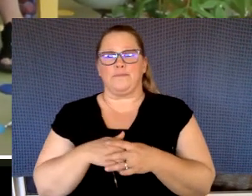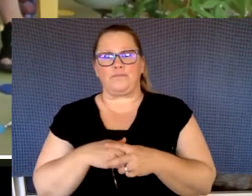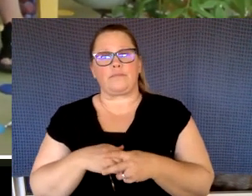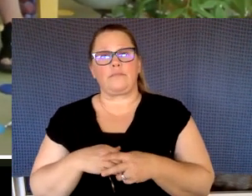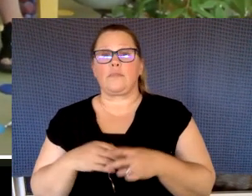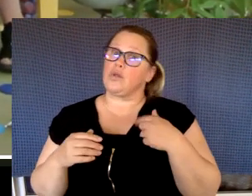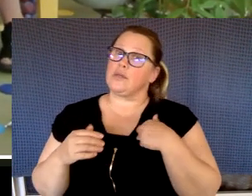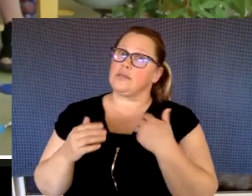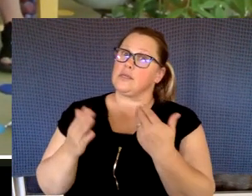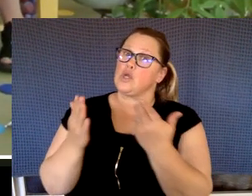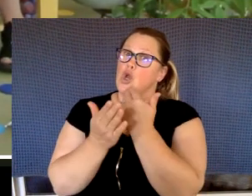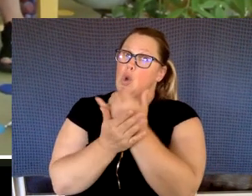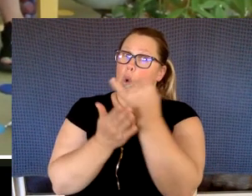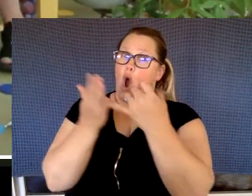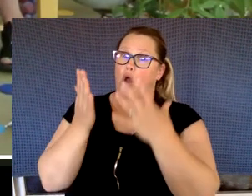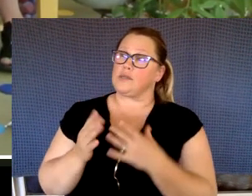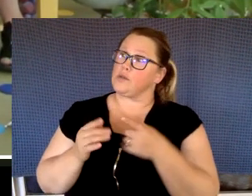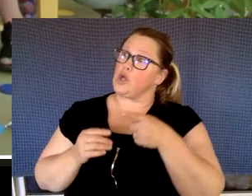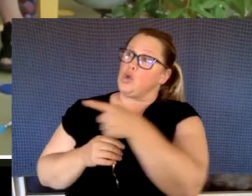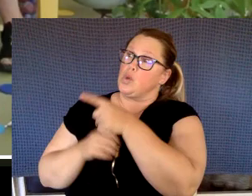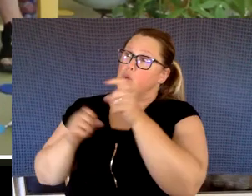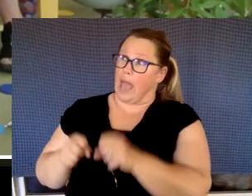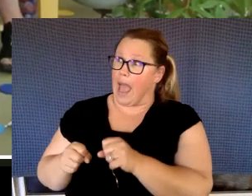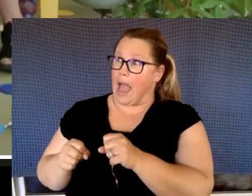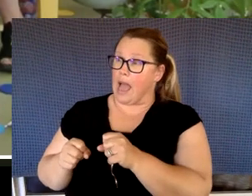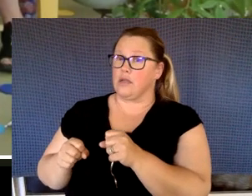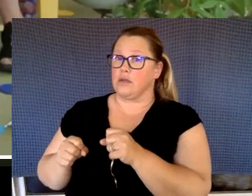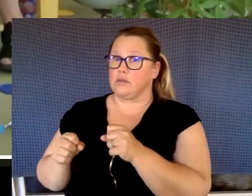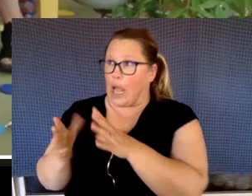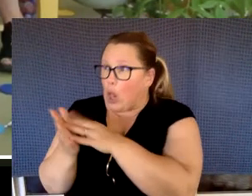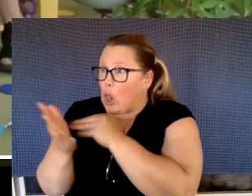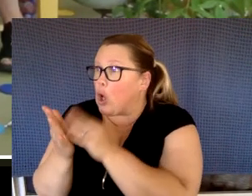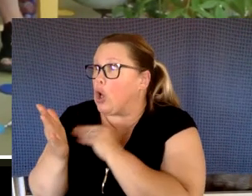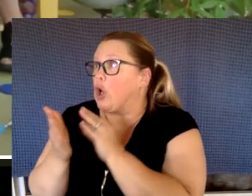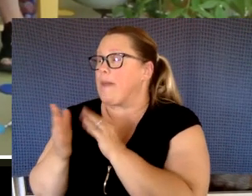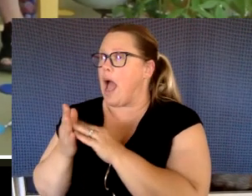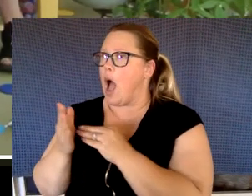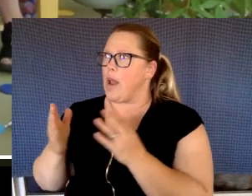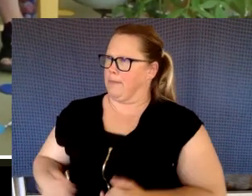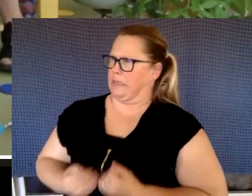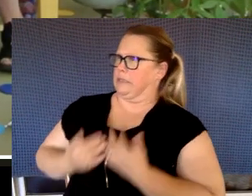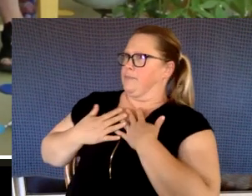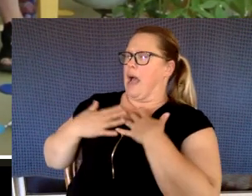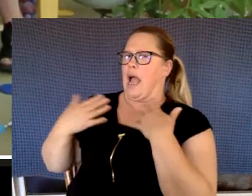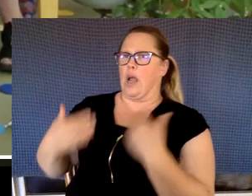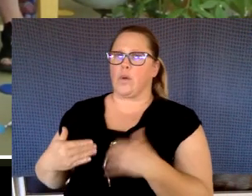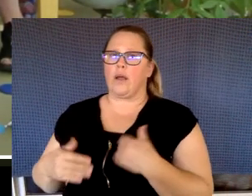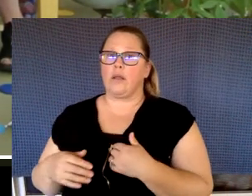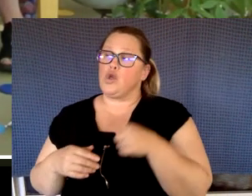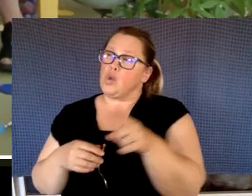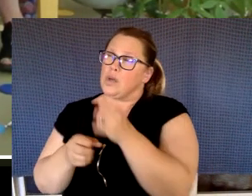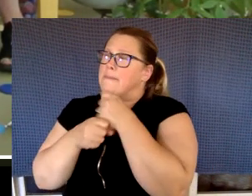that you can explore that you can be inspired by and there's all types of ways that you can make circular shapes. You can trace